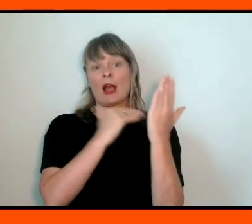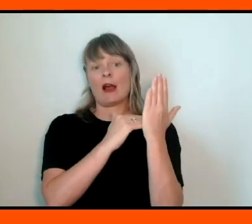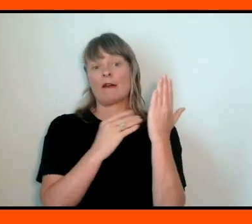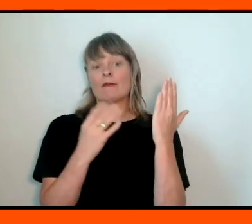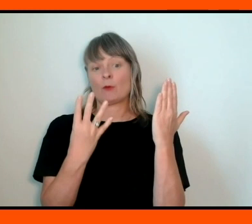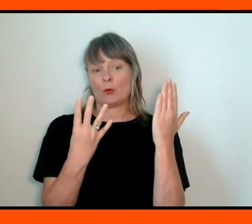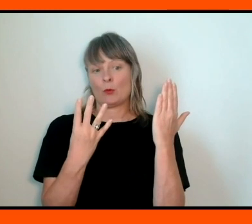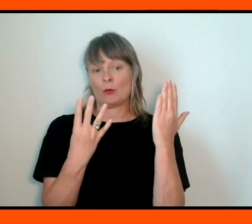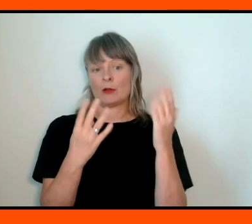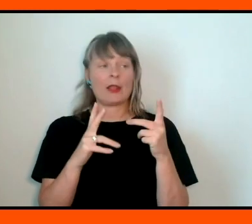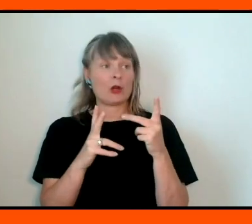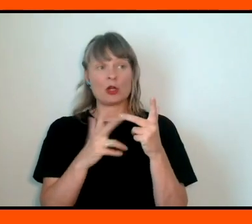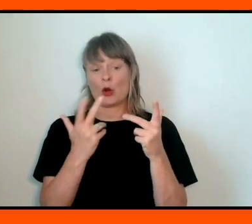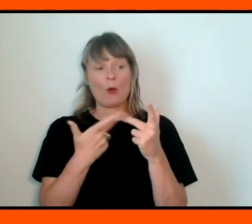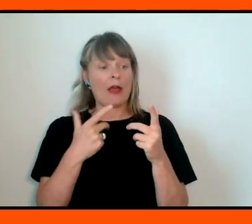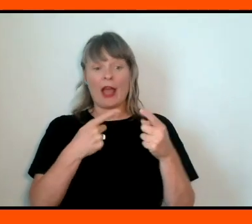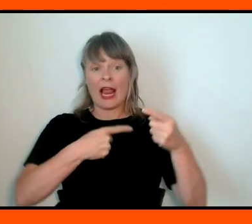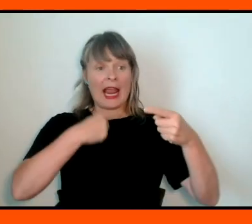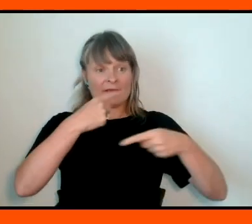data sources or solutions that could meet the topic need.